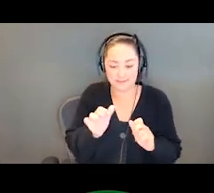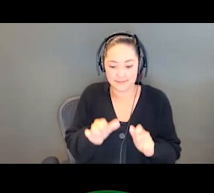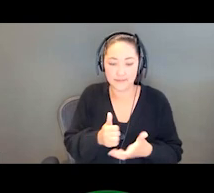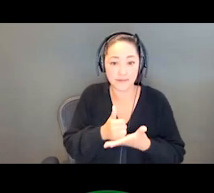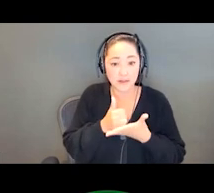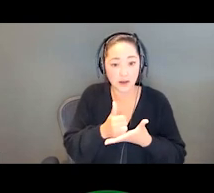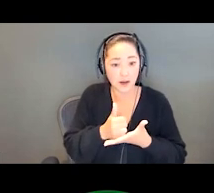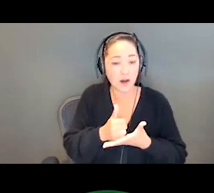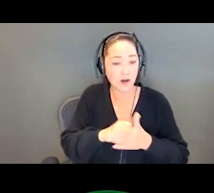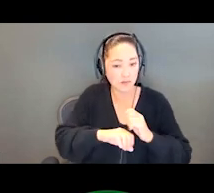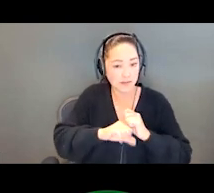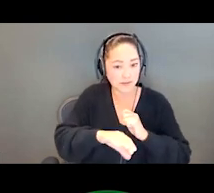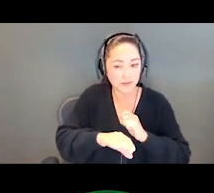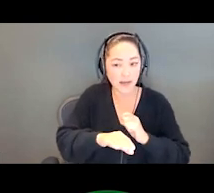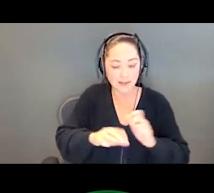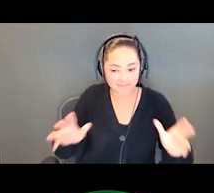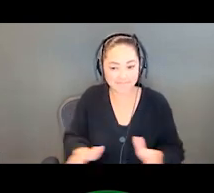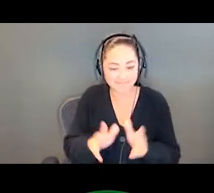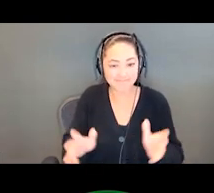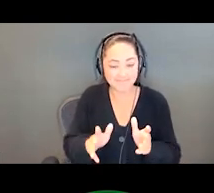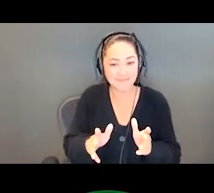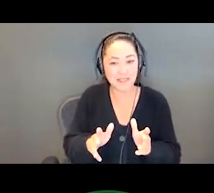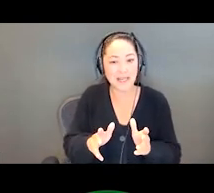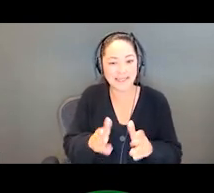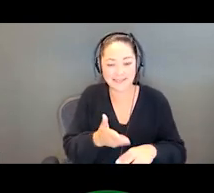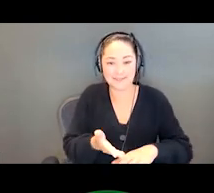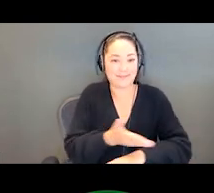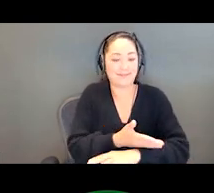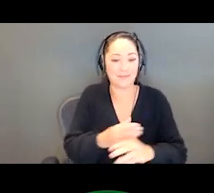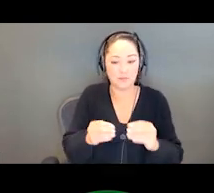more the accessibility is to consider the aging of the population.